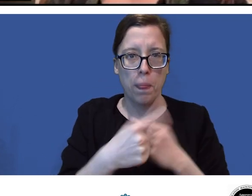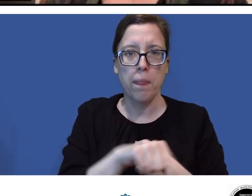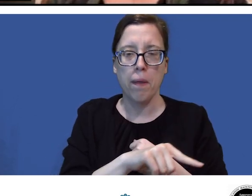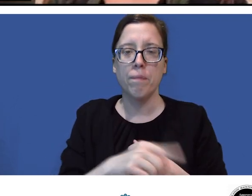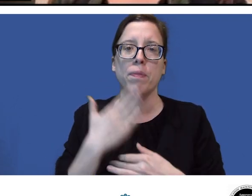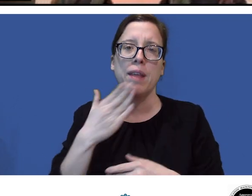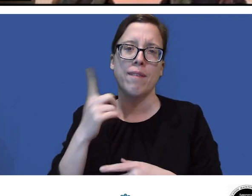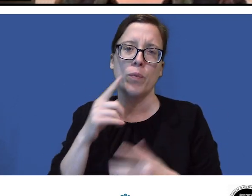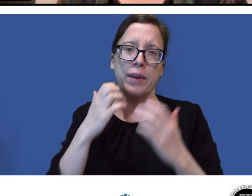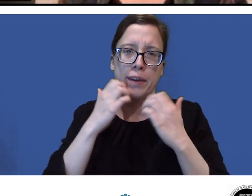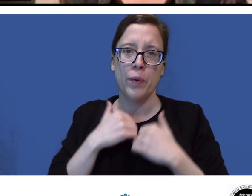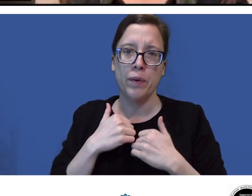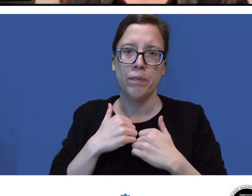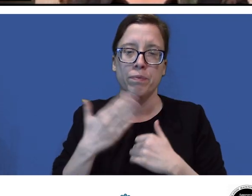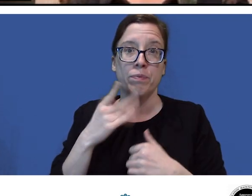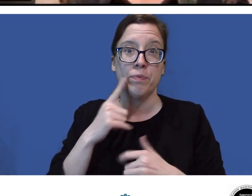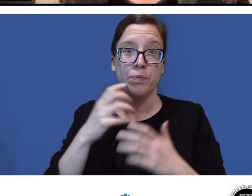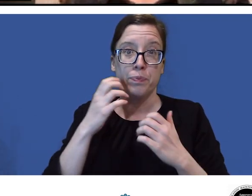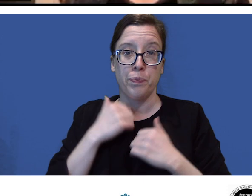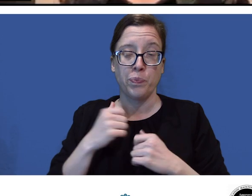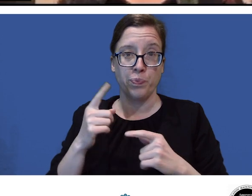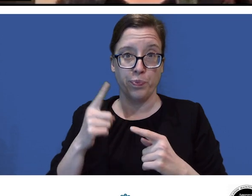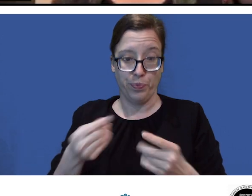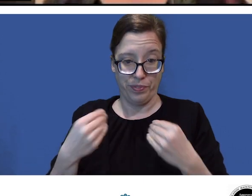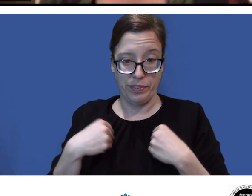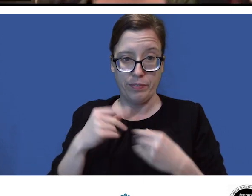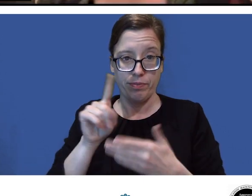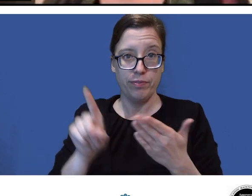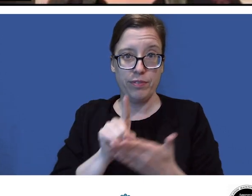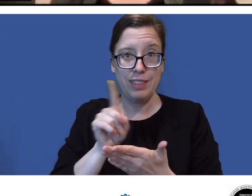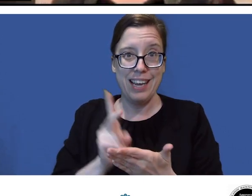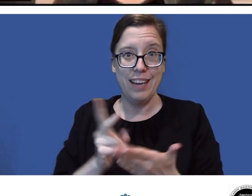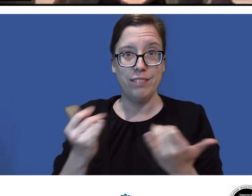us an hour and a half tonight. And I'll say that again.